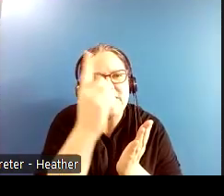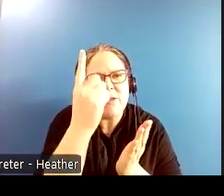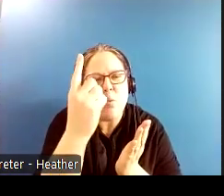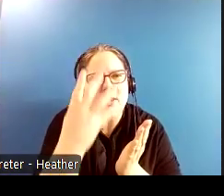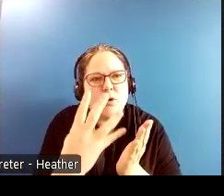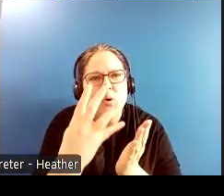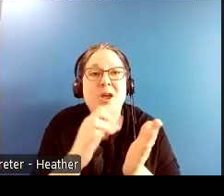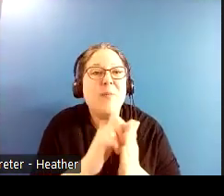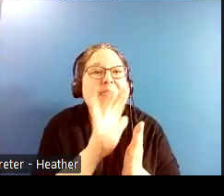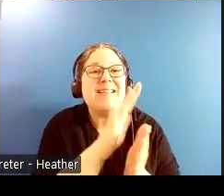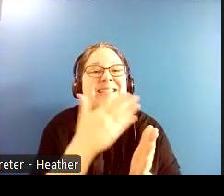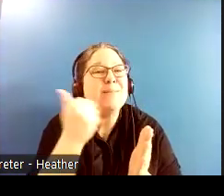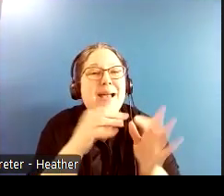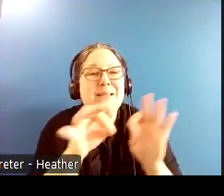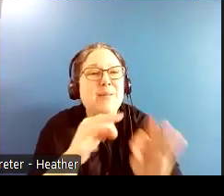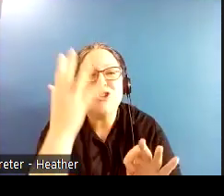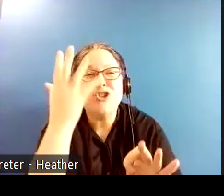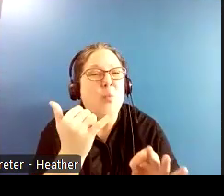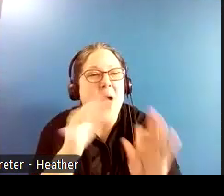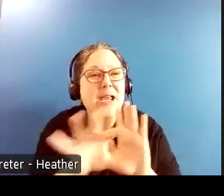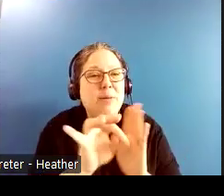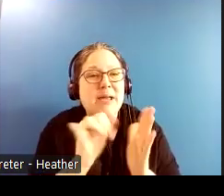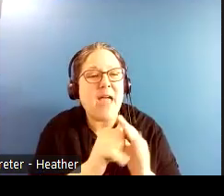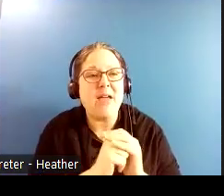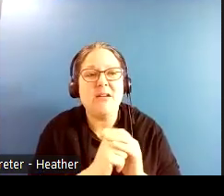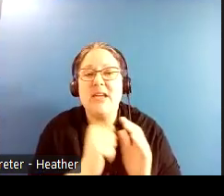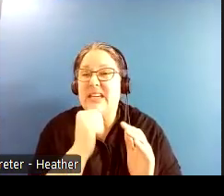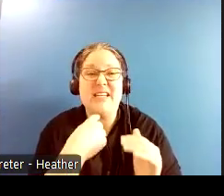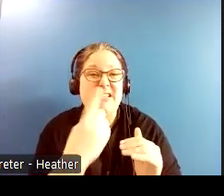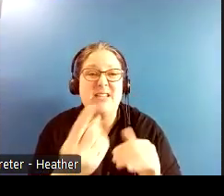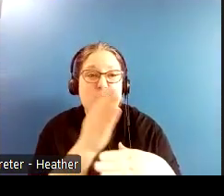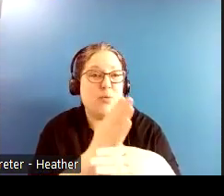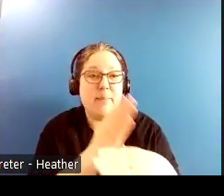best explanation for why he chooses that number. He doesn't use the mean. Uh this number is lower